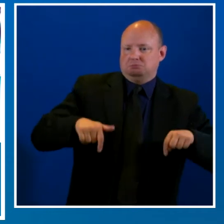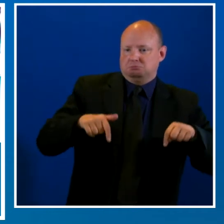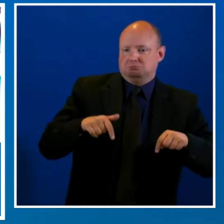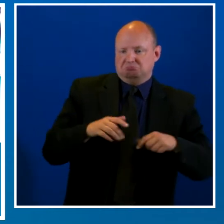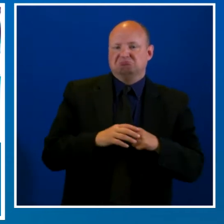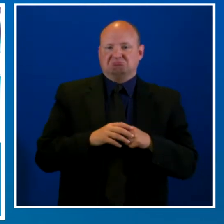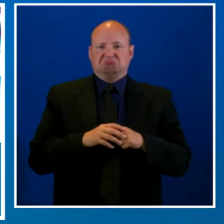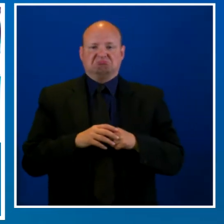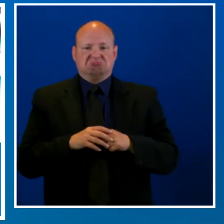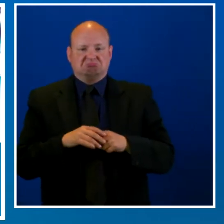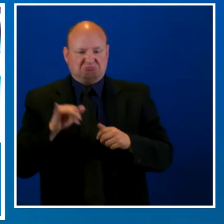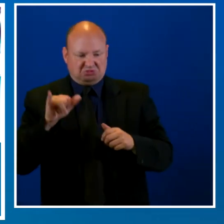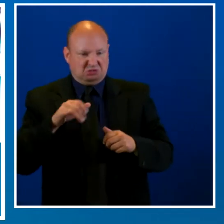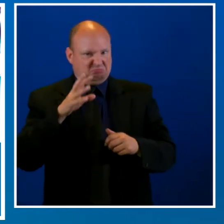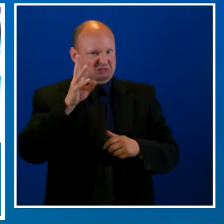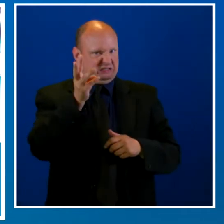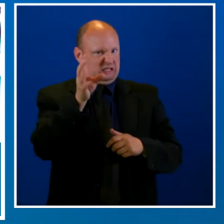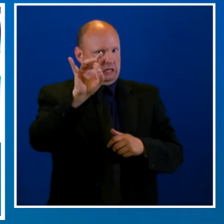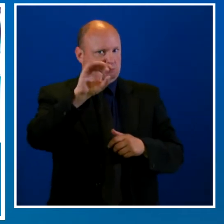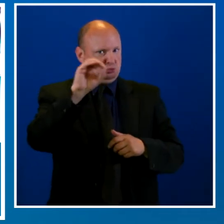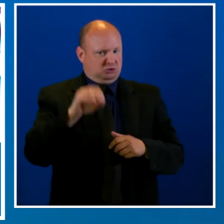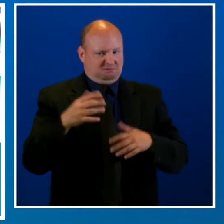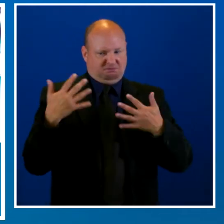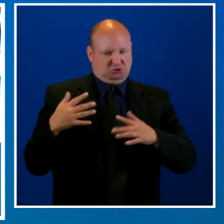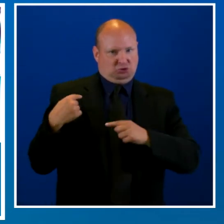initiating vaccination as of June 21st.